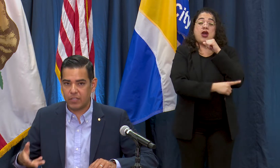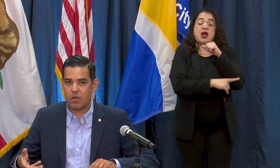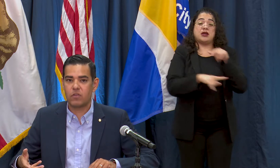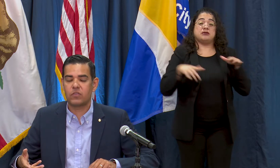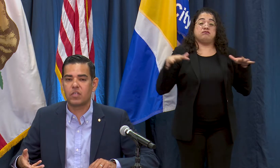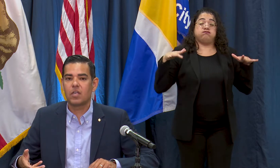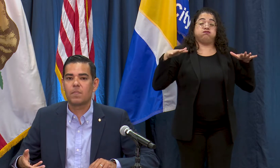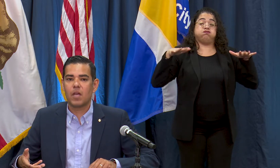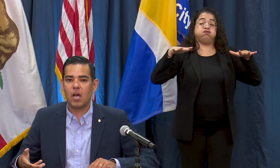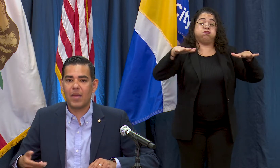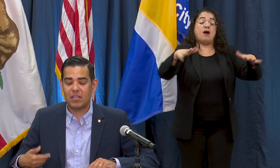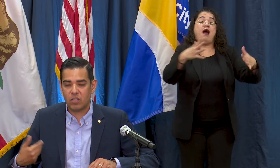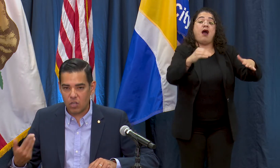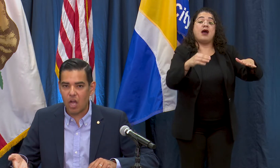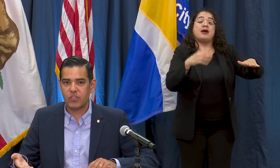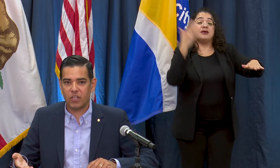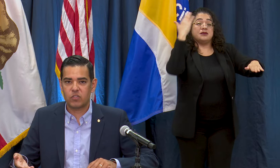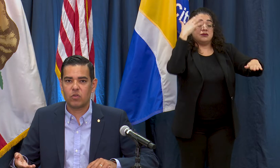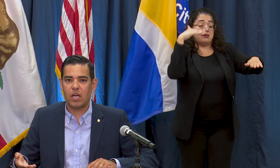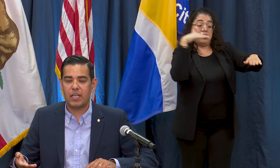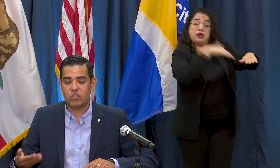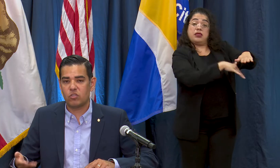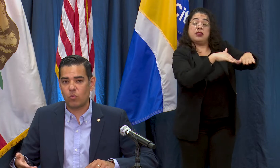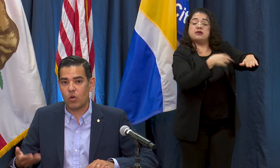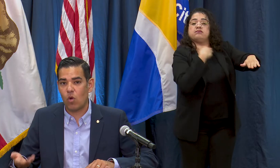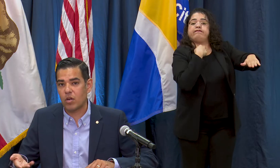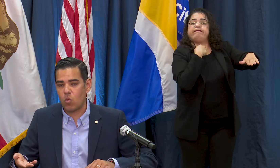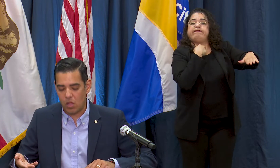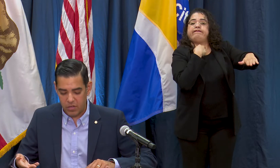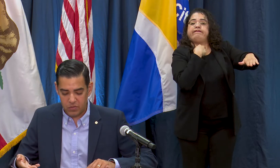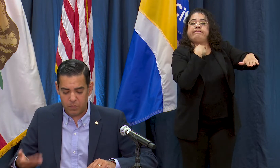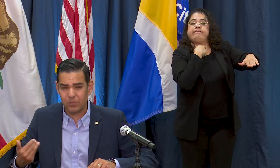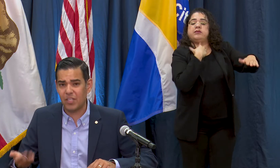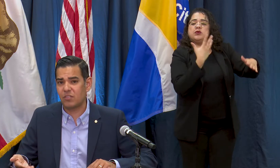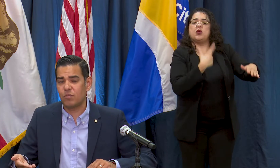the gutters and it's causing us issues around water quality and so please move